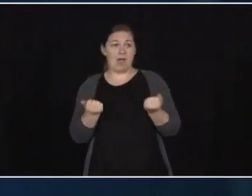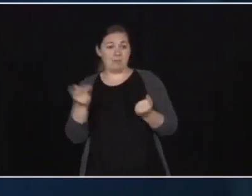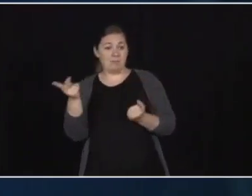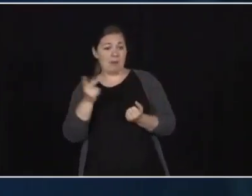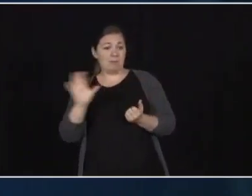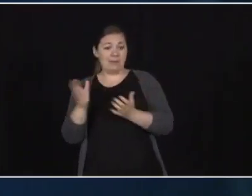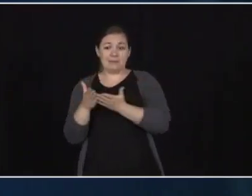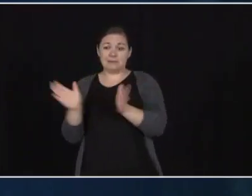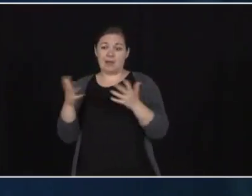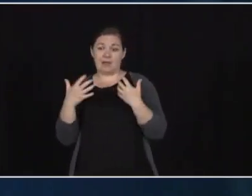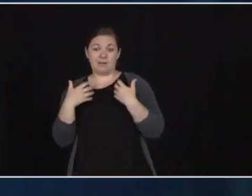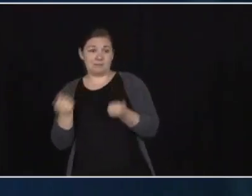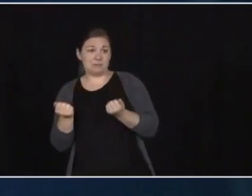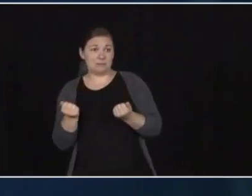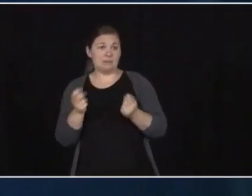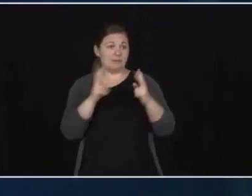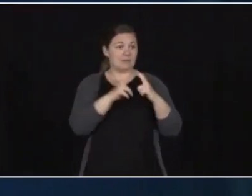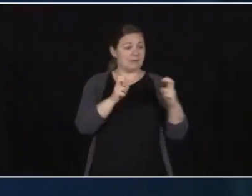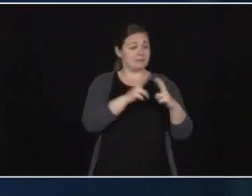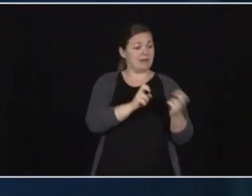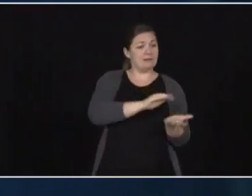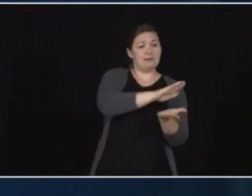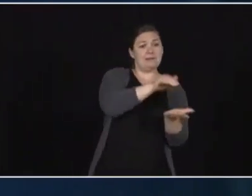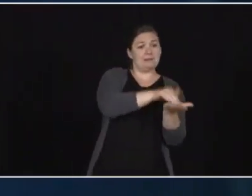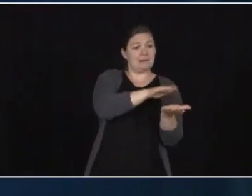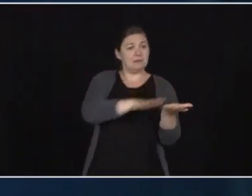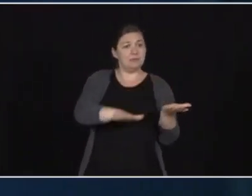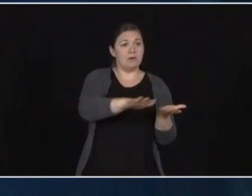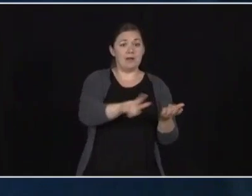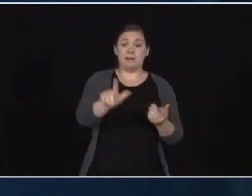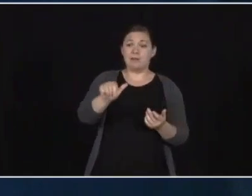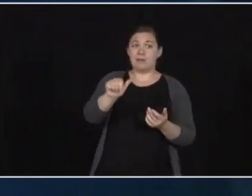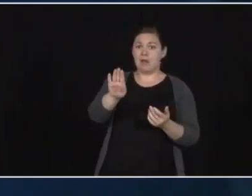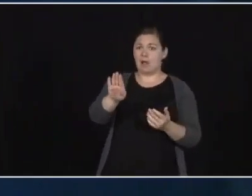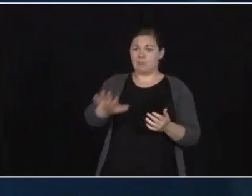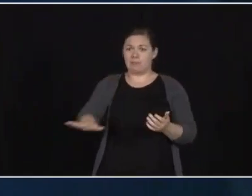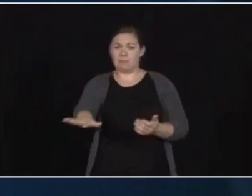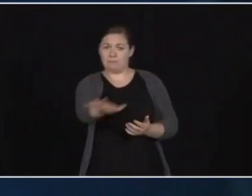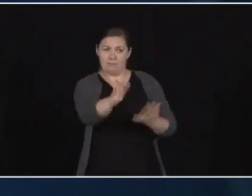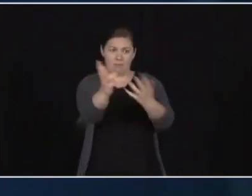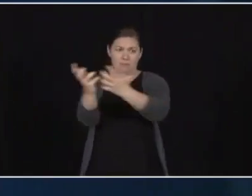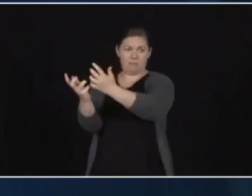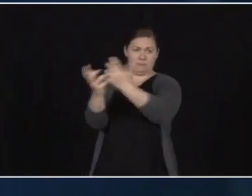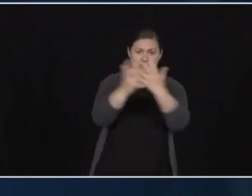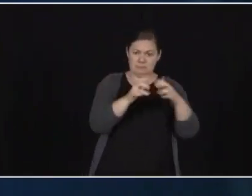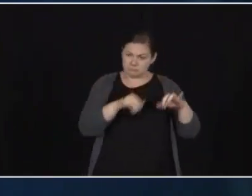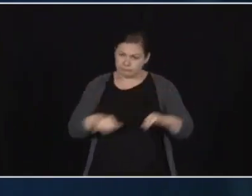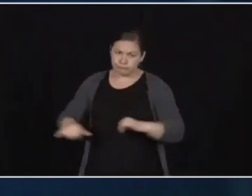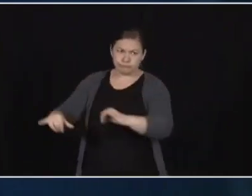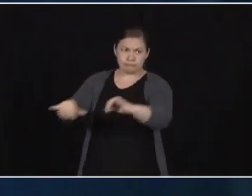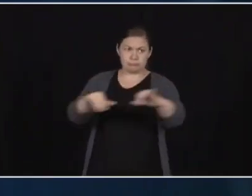It is built to be supported by Ontario health, public health Ontario, assessment centers, public health units, and many others working together